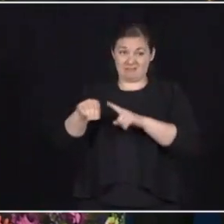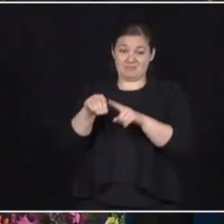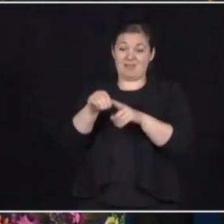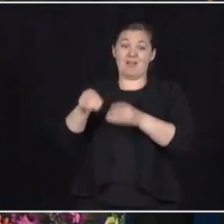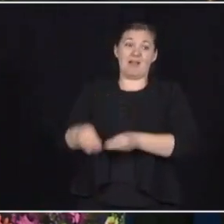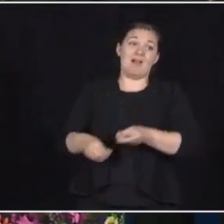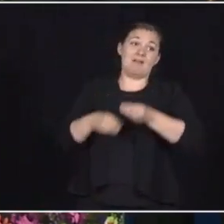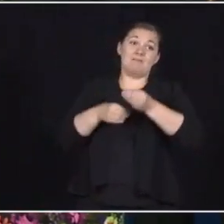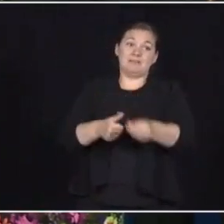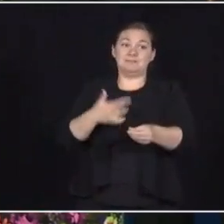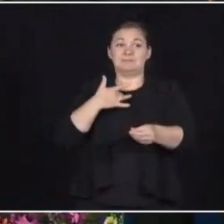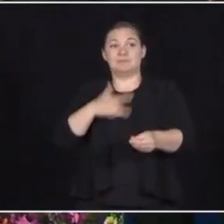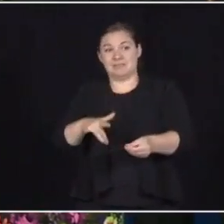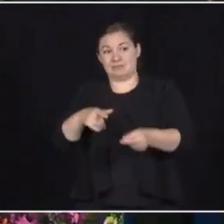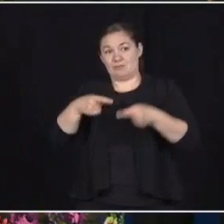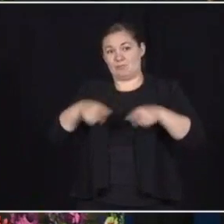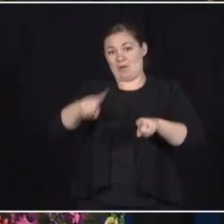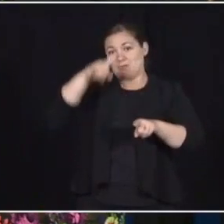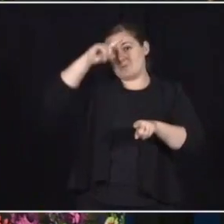40% spending in the province